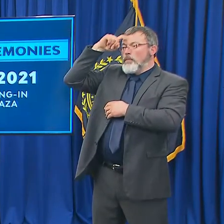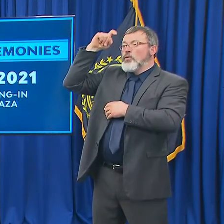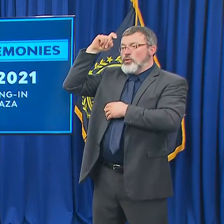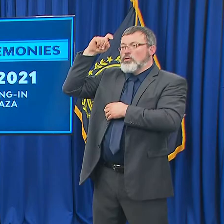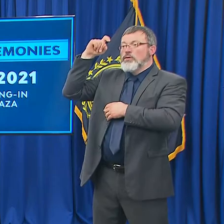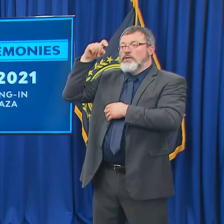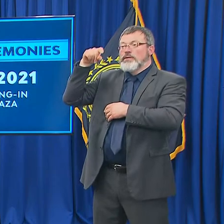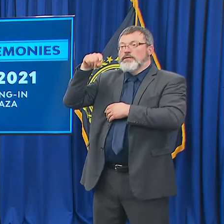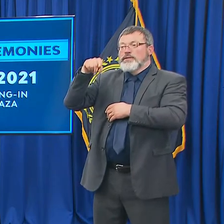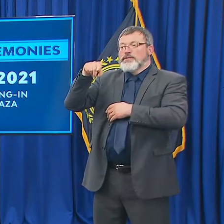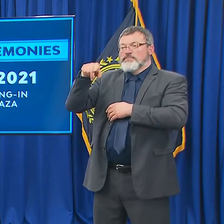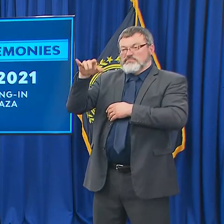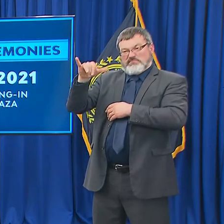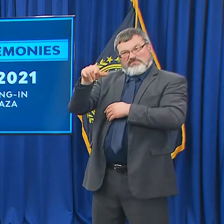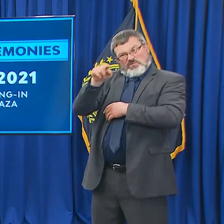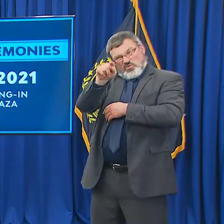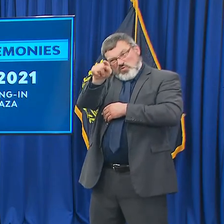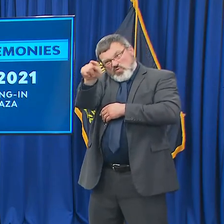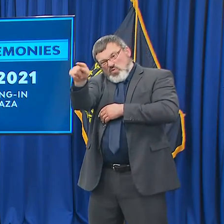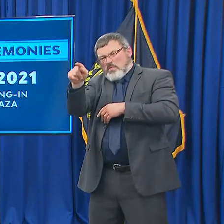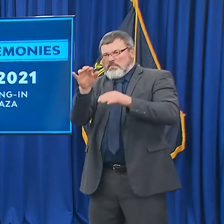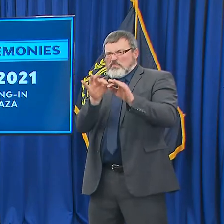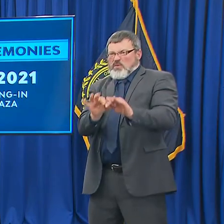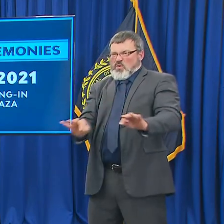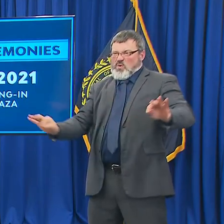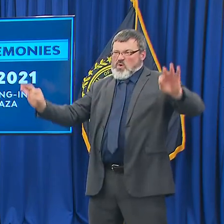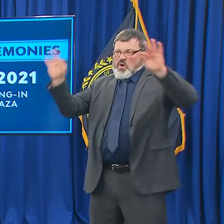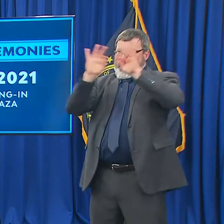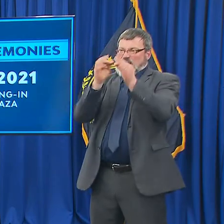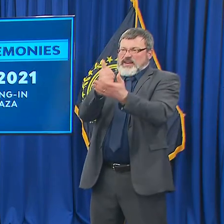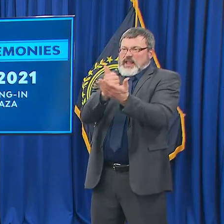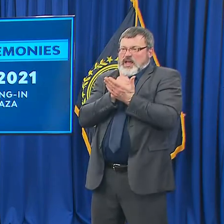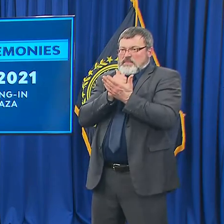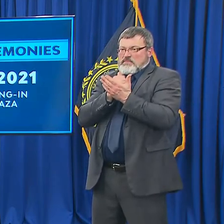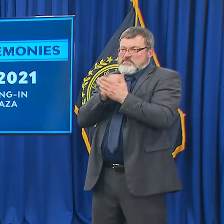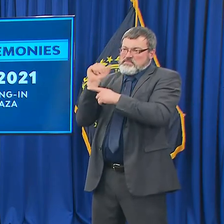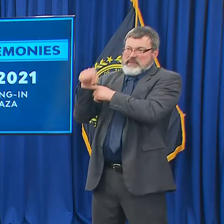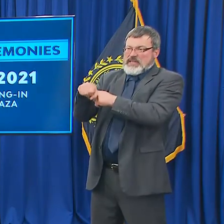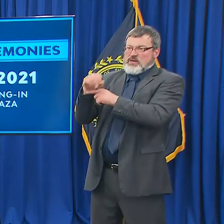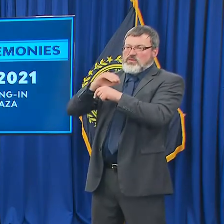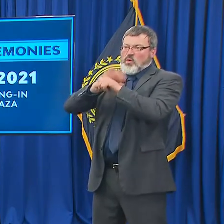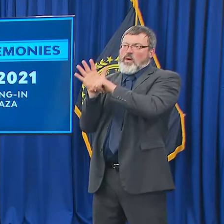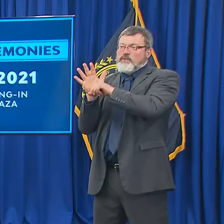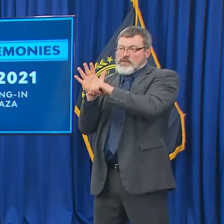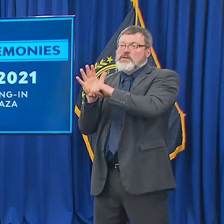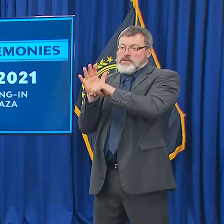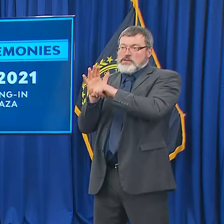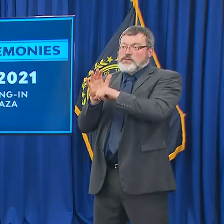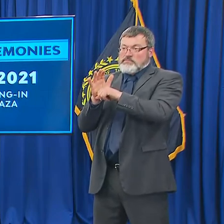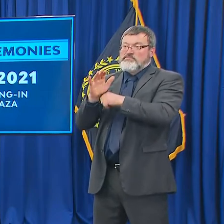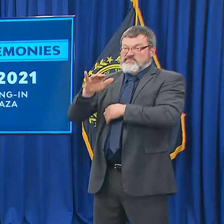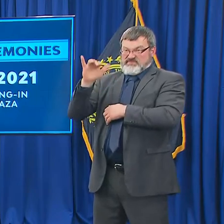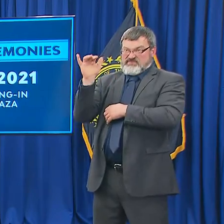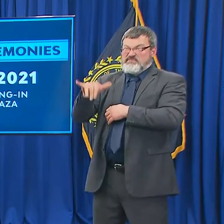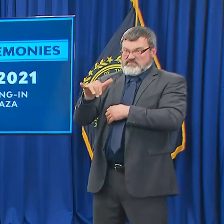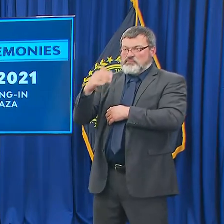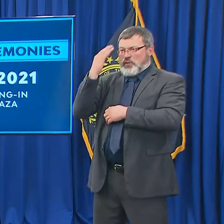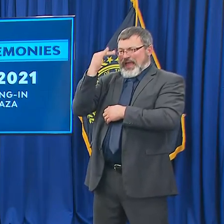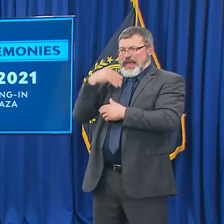So why now versus two or three weeks go when we saw we were on this. Sure. Can you go back to that data side please. So these numbers aren't that you see on this data side.